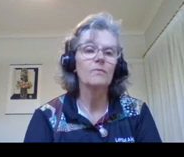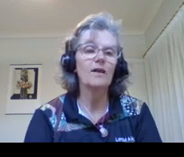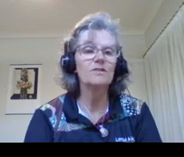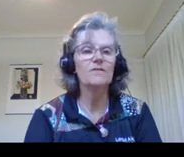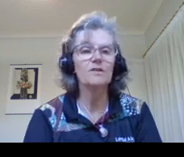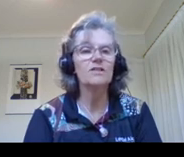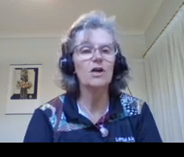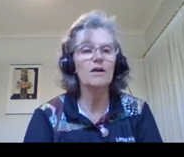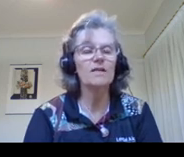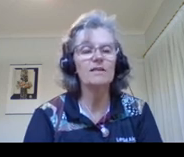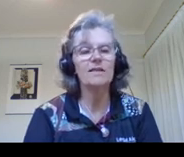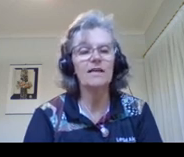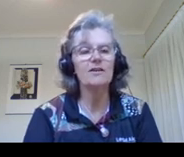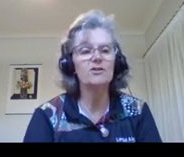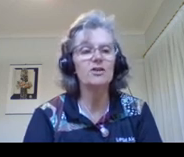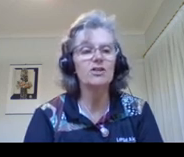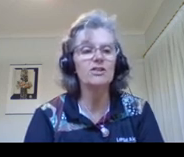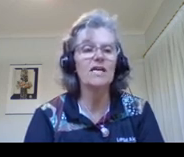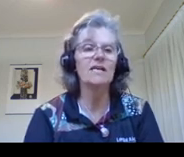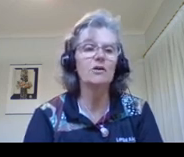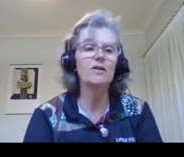that was very timely Lydia because I just had a question